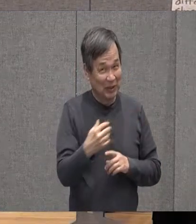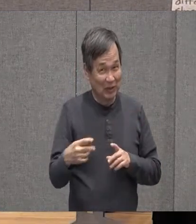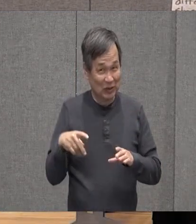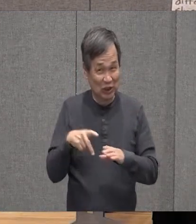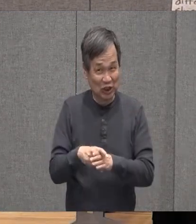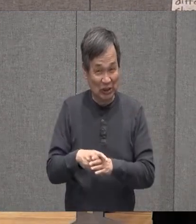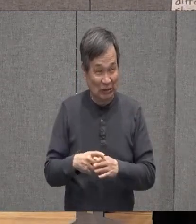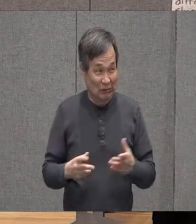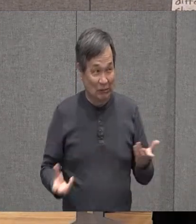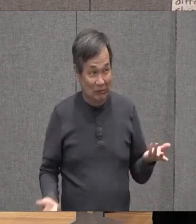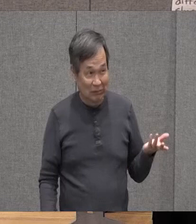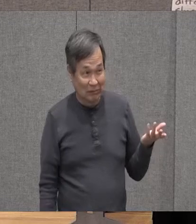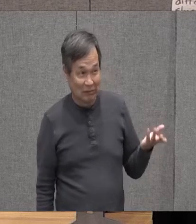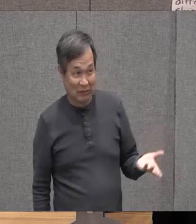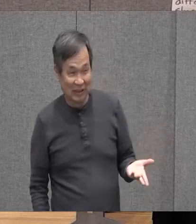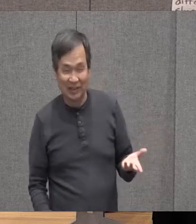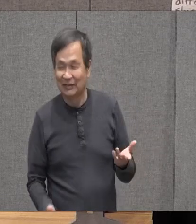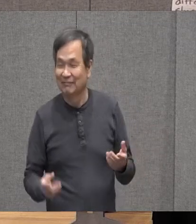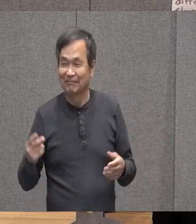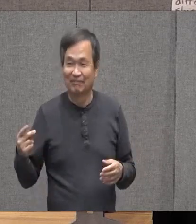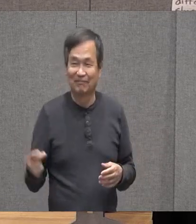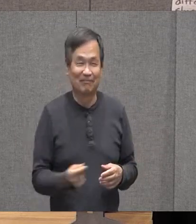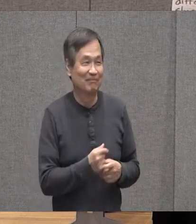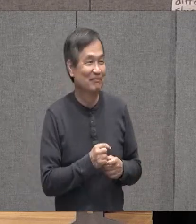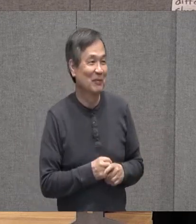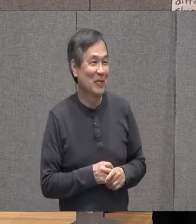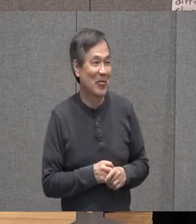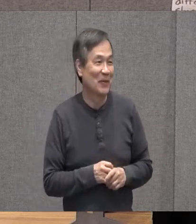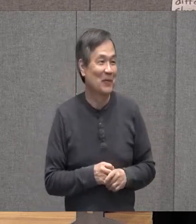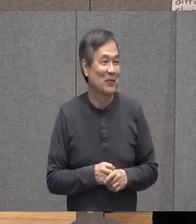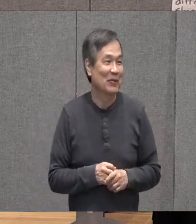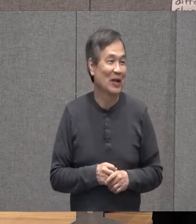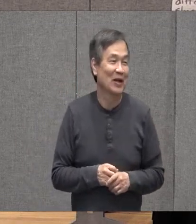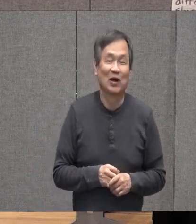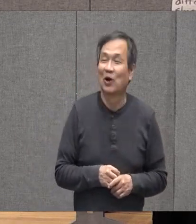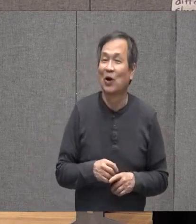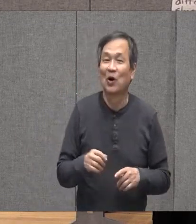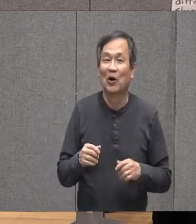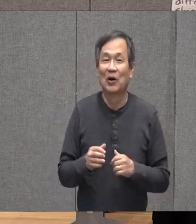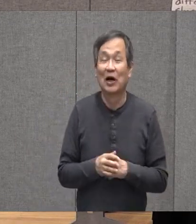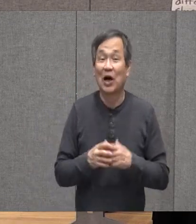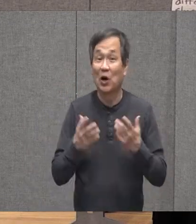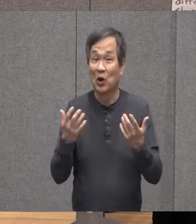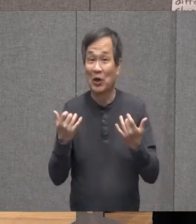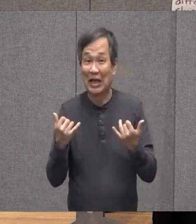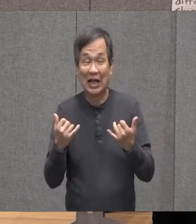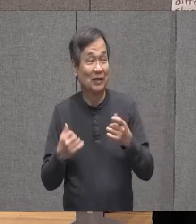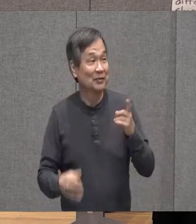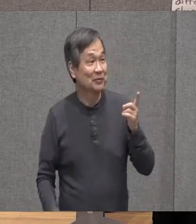I guess it's too late 'cause I already did. But Mrs. Sears guessed it. Okay, last one.